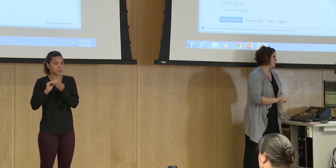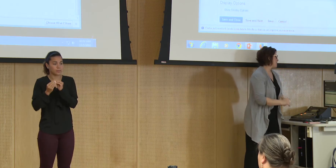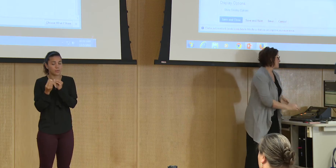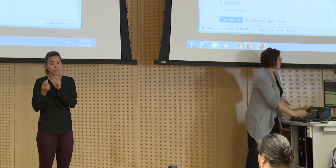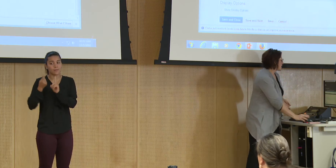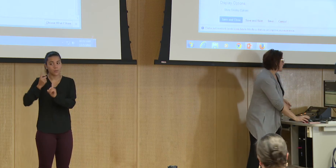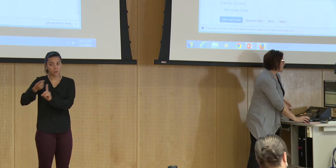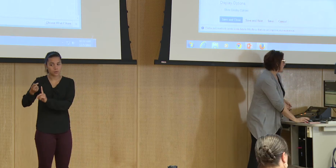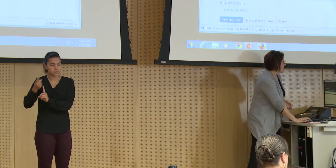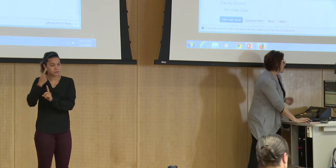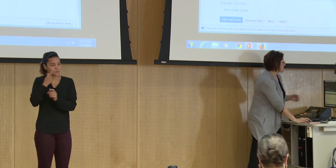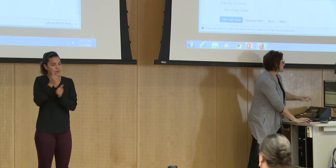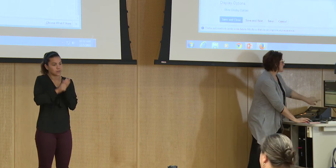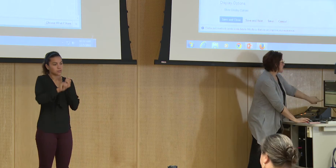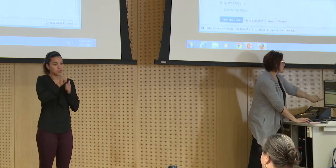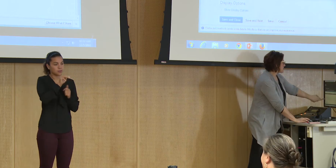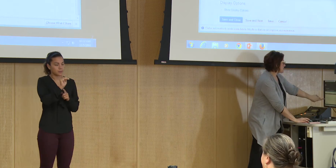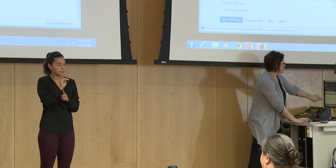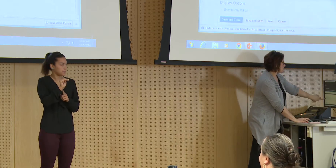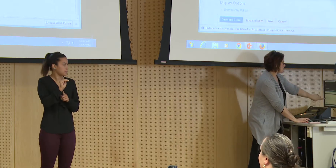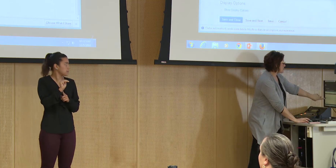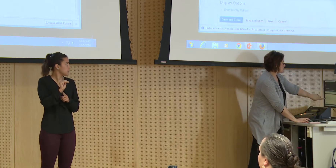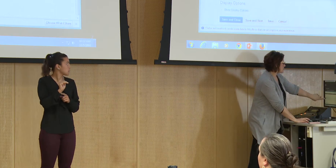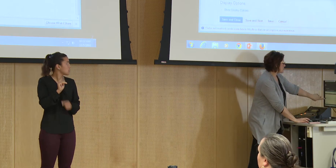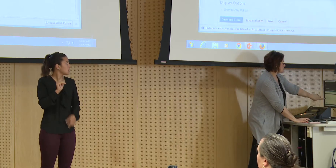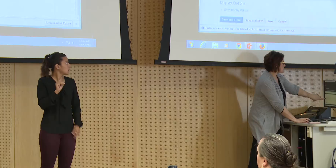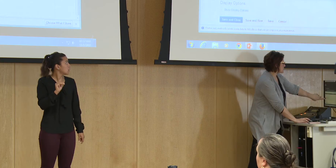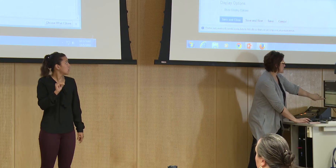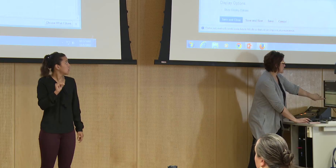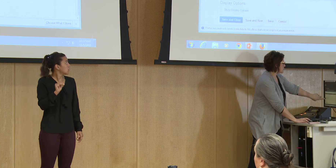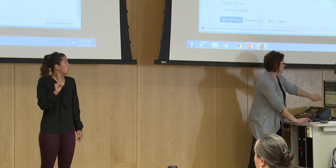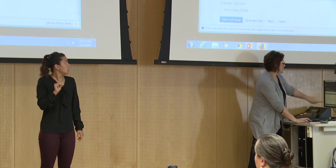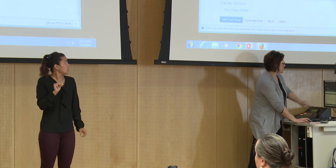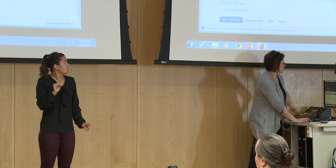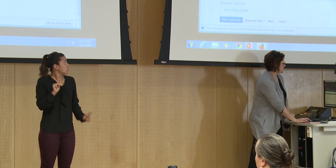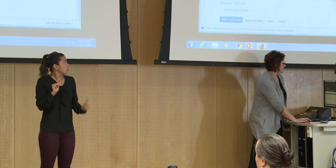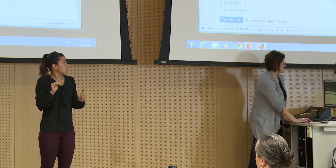In this example, we'll do "distribute weight evenly."